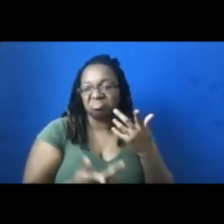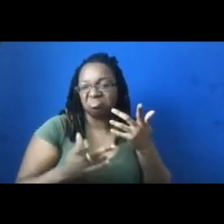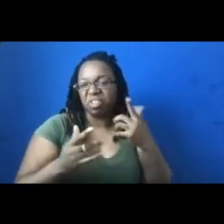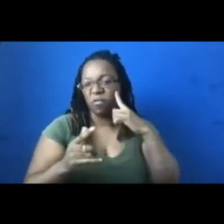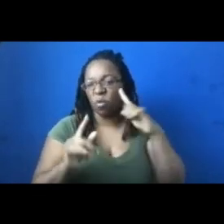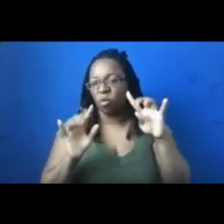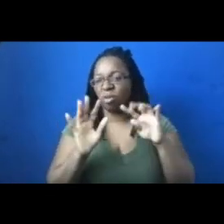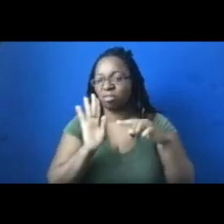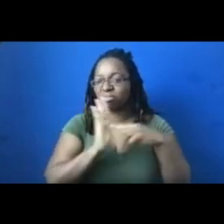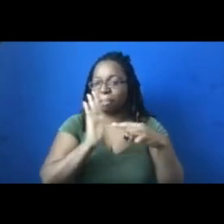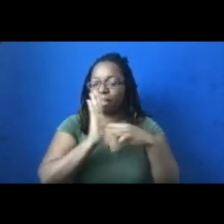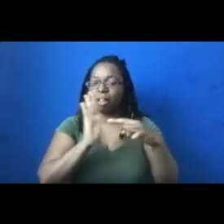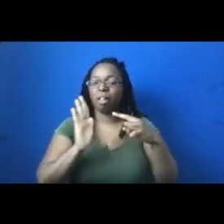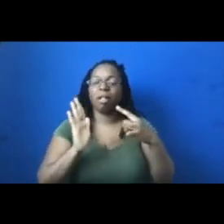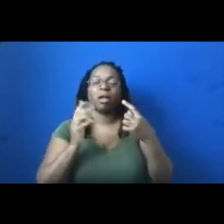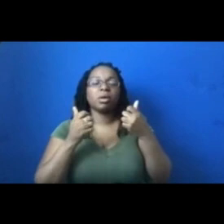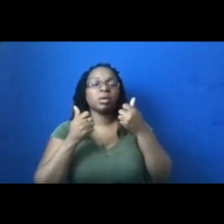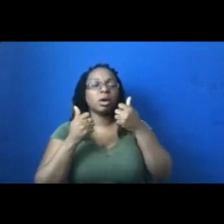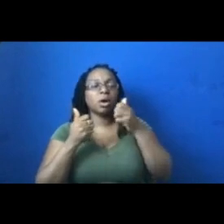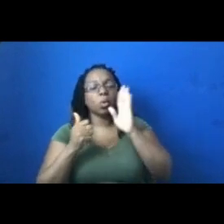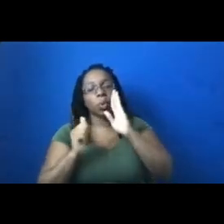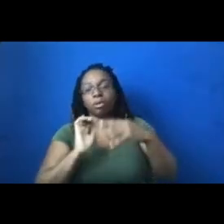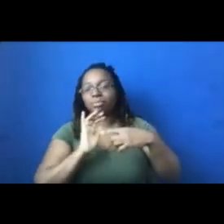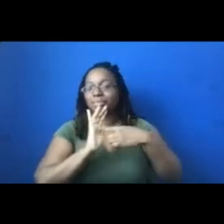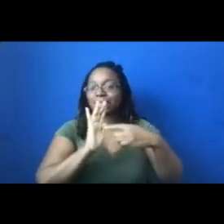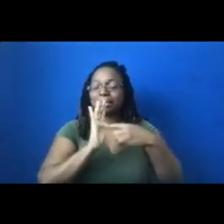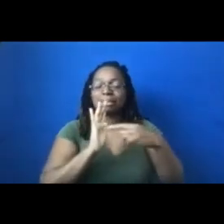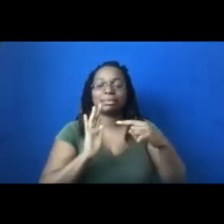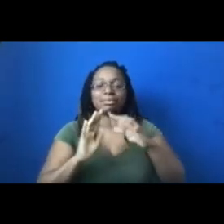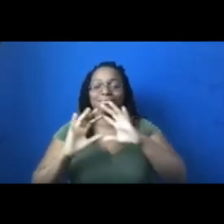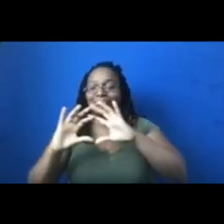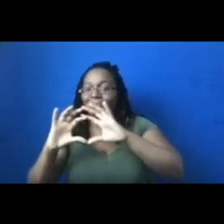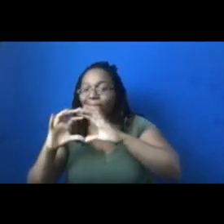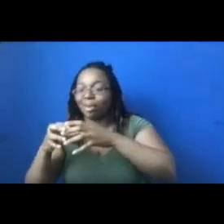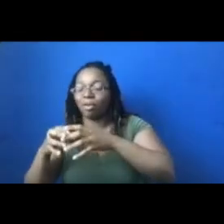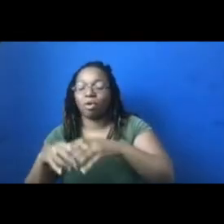categories and the scale and scope of how applicants might